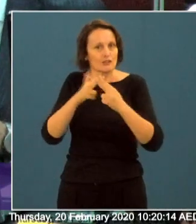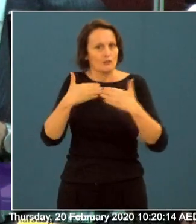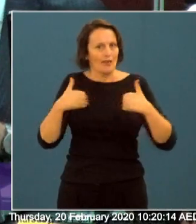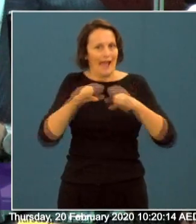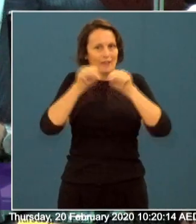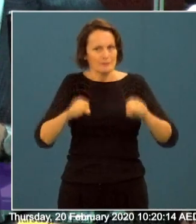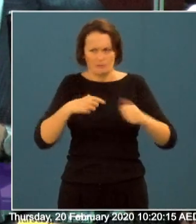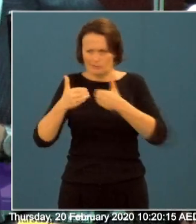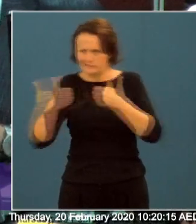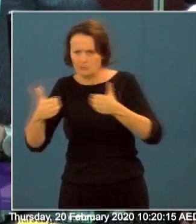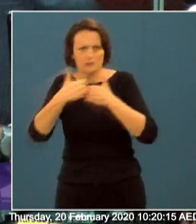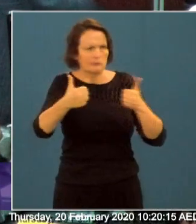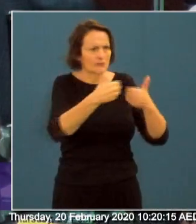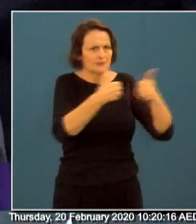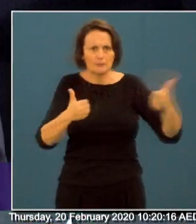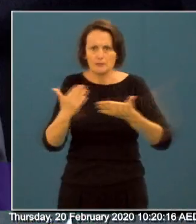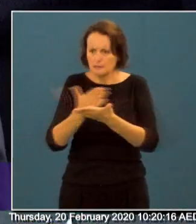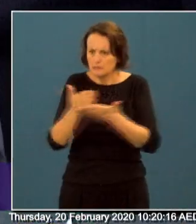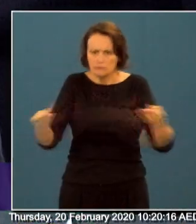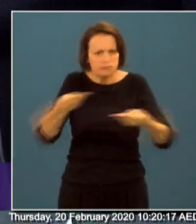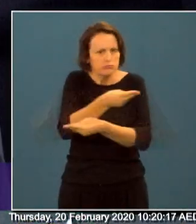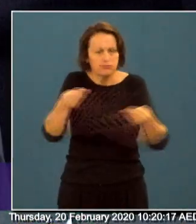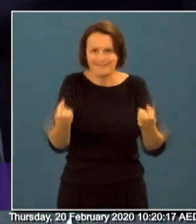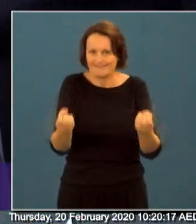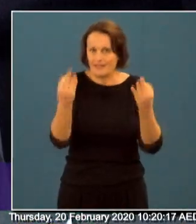Would you agree with that? Most certainly agree.